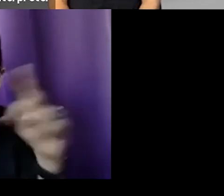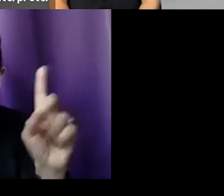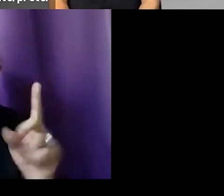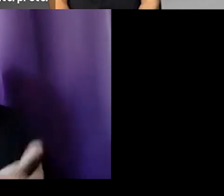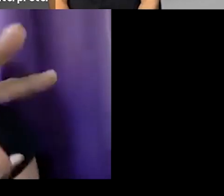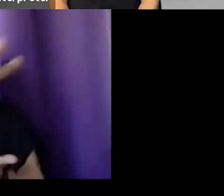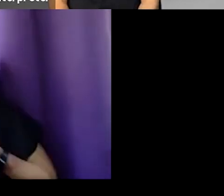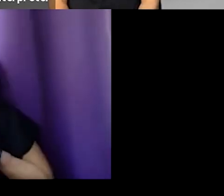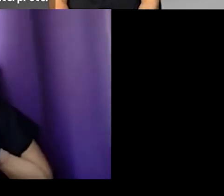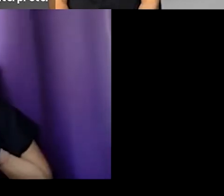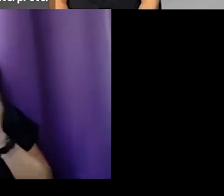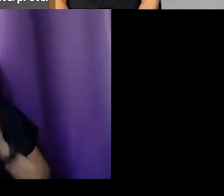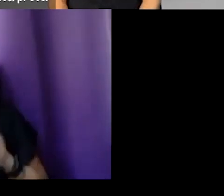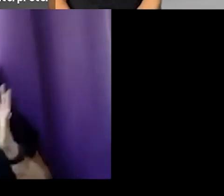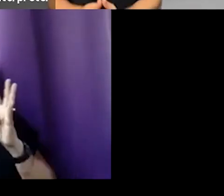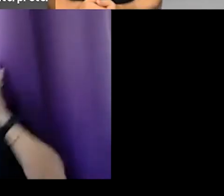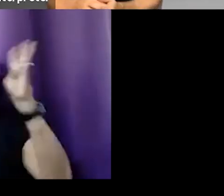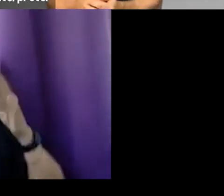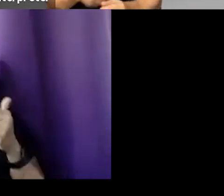Next question is from show making.